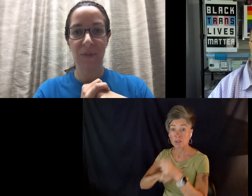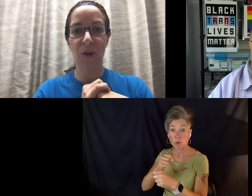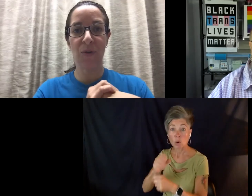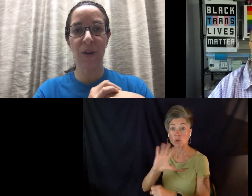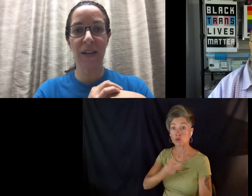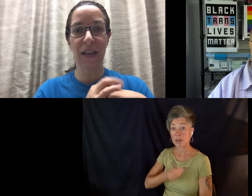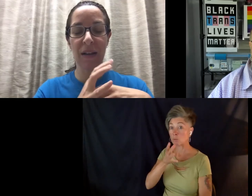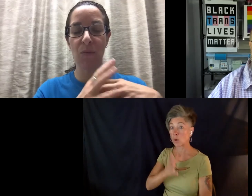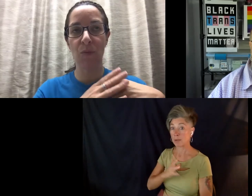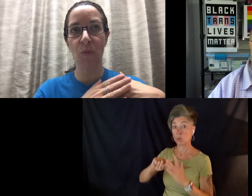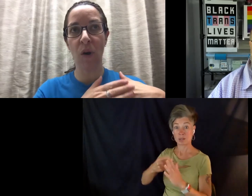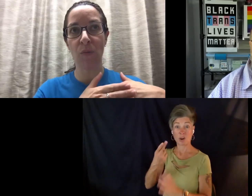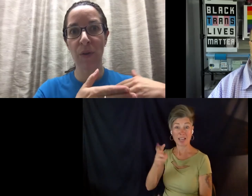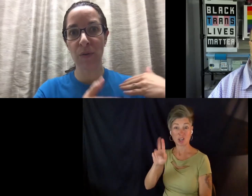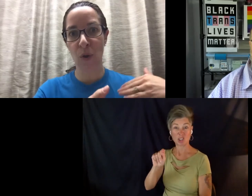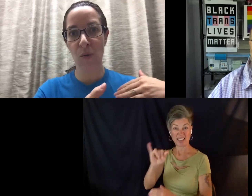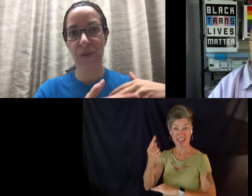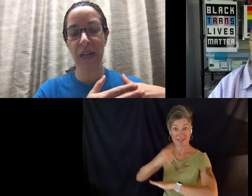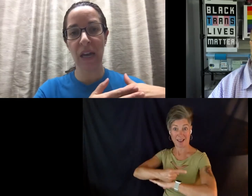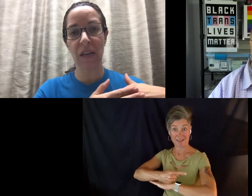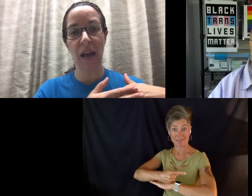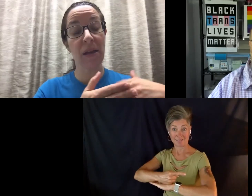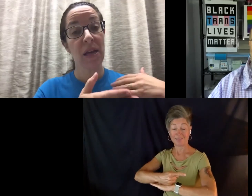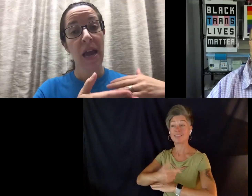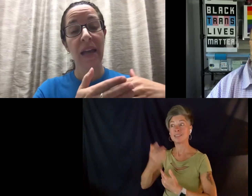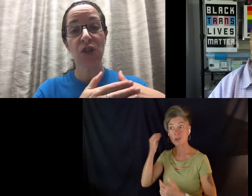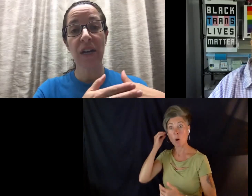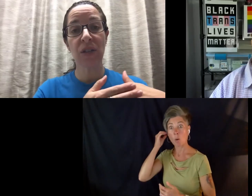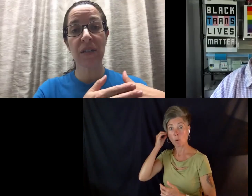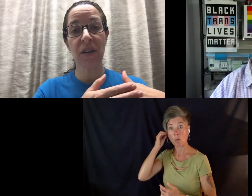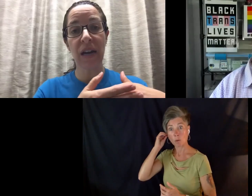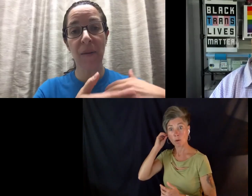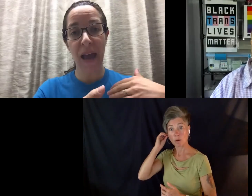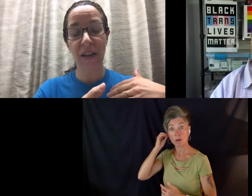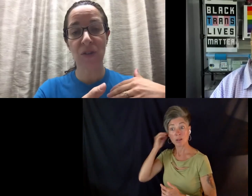So what were those goals? Again, and she actually started on a patch